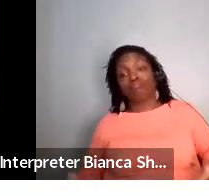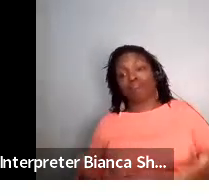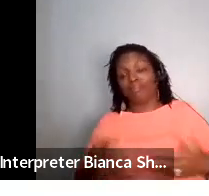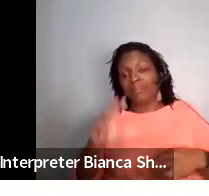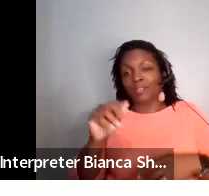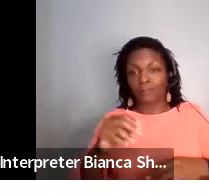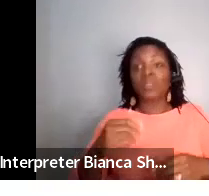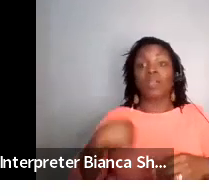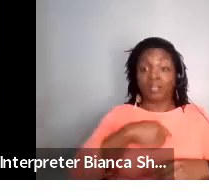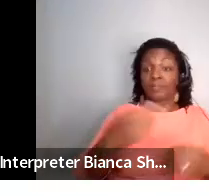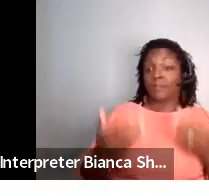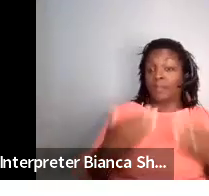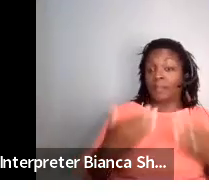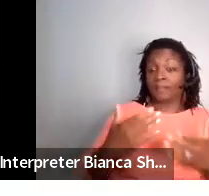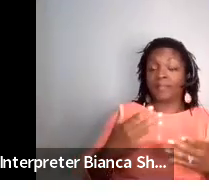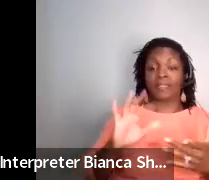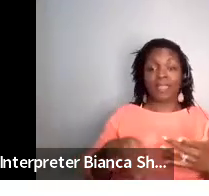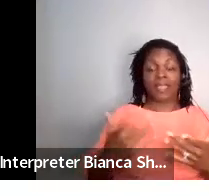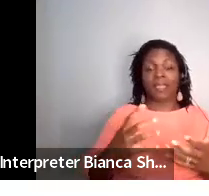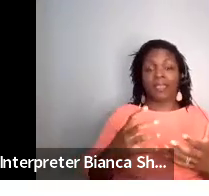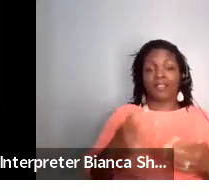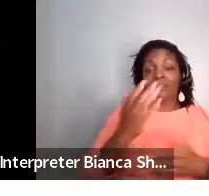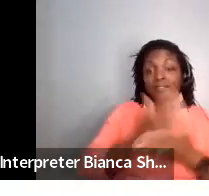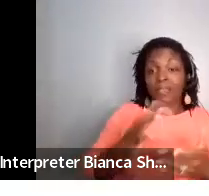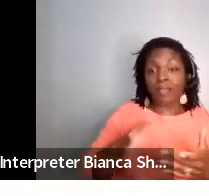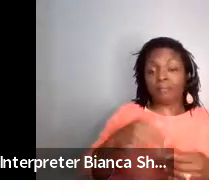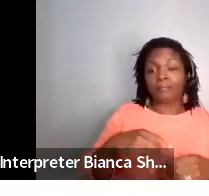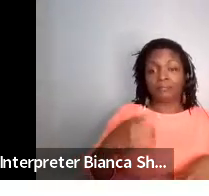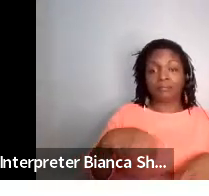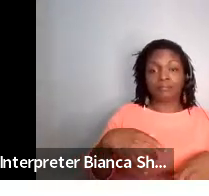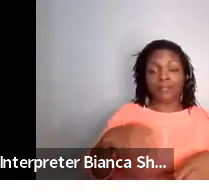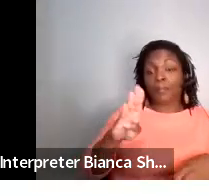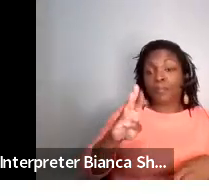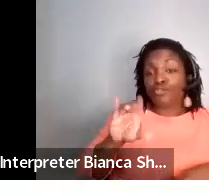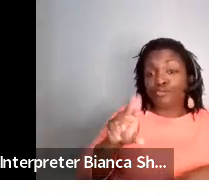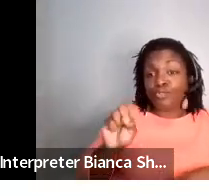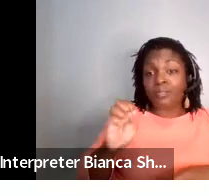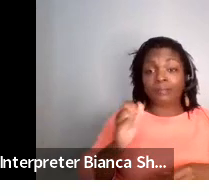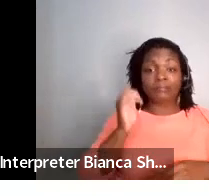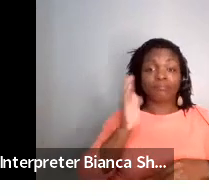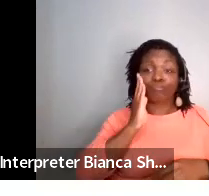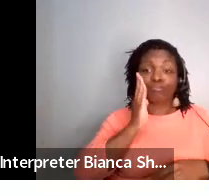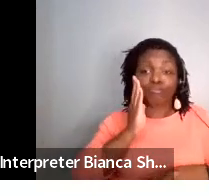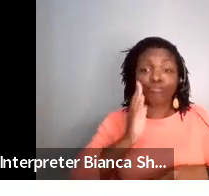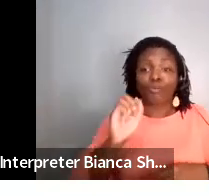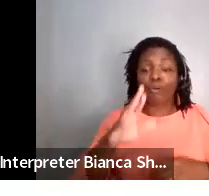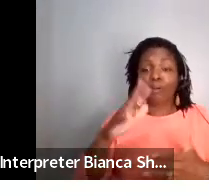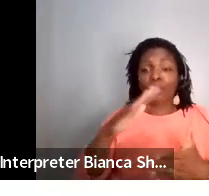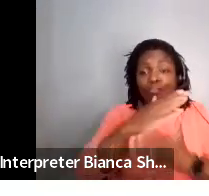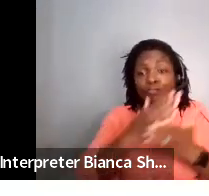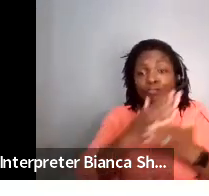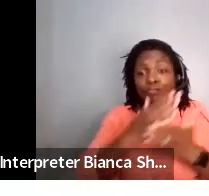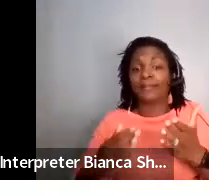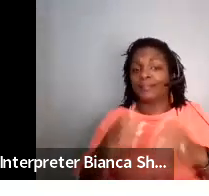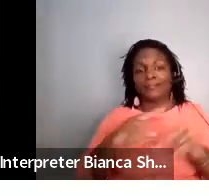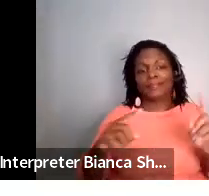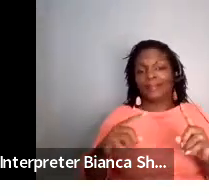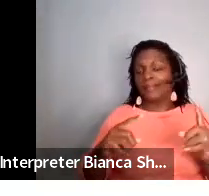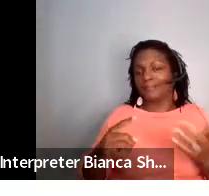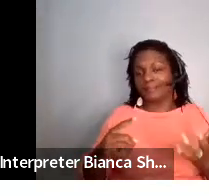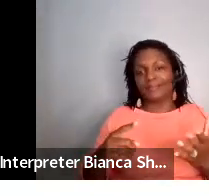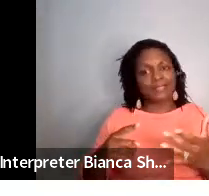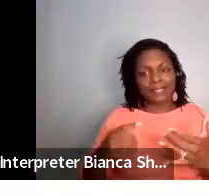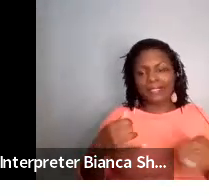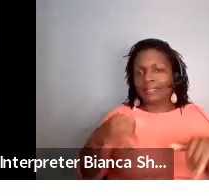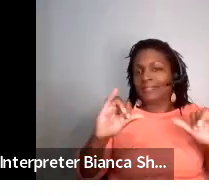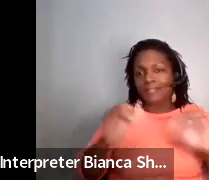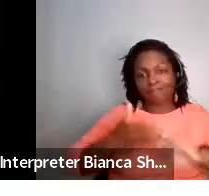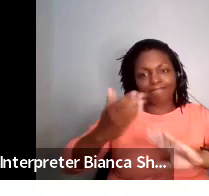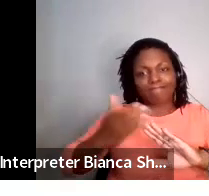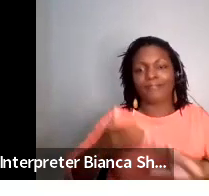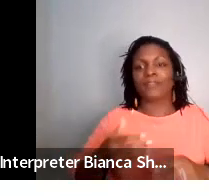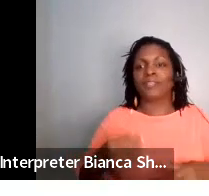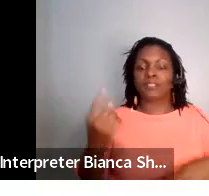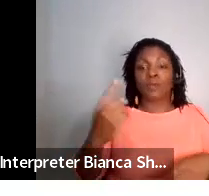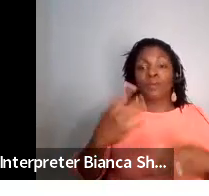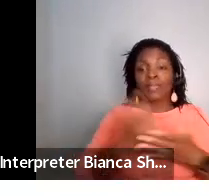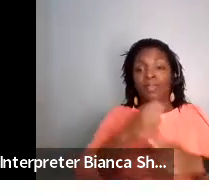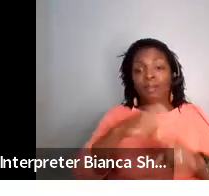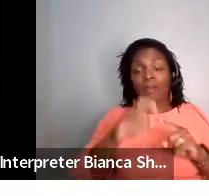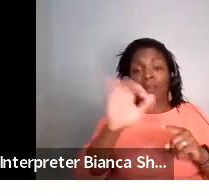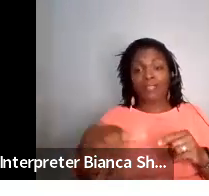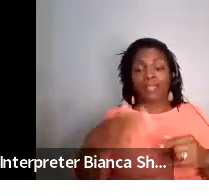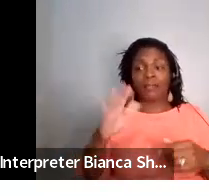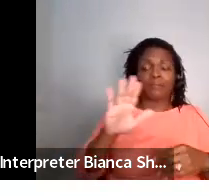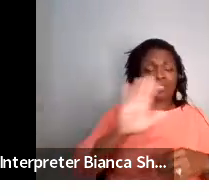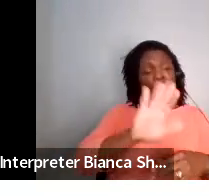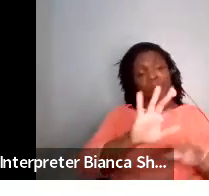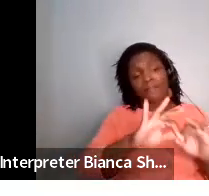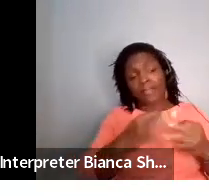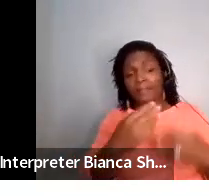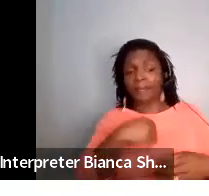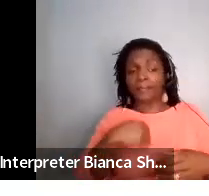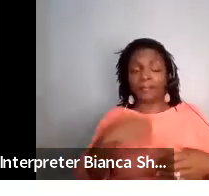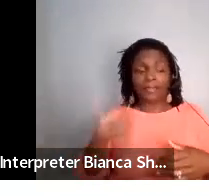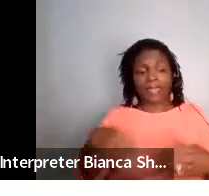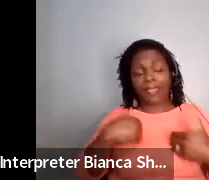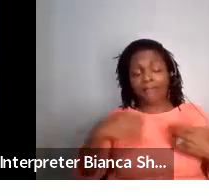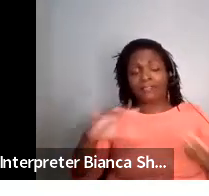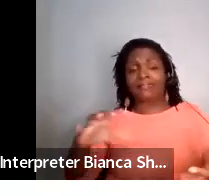But we're not broken and So many times we get calls from family members of just in desperation up there loved one is in a state of mental health, behavioral, depictive disorders crisis and thinking that's the end of